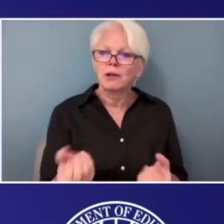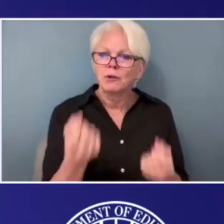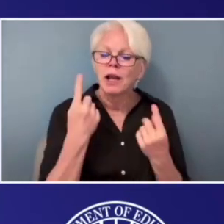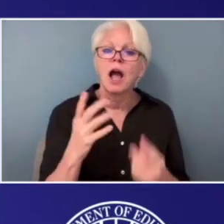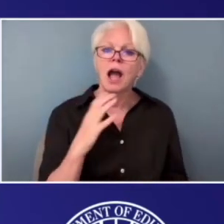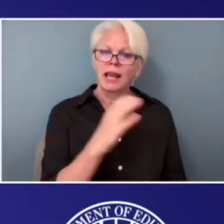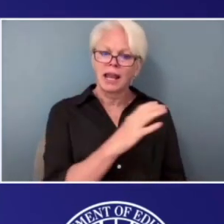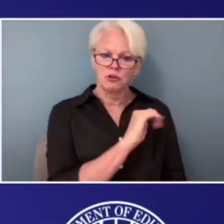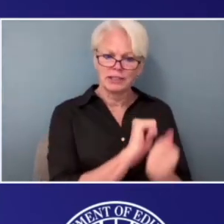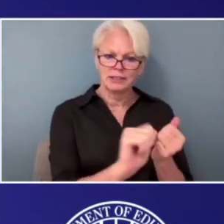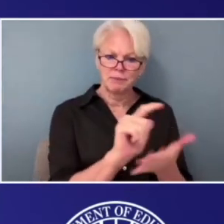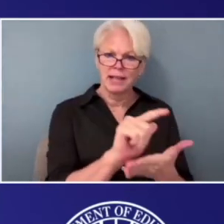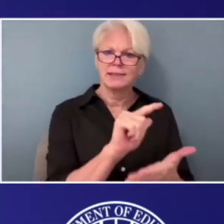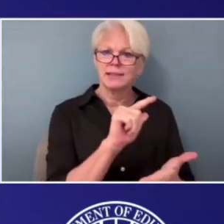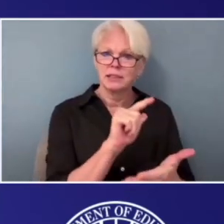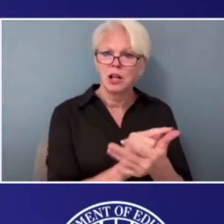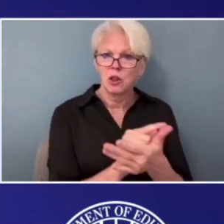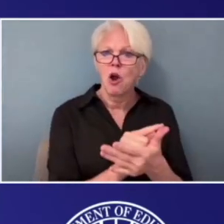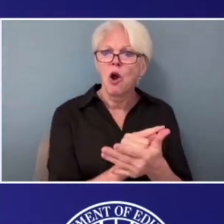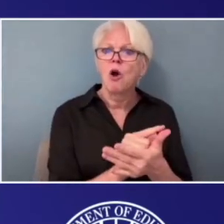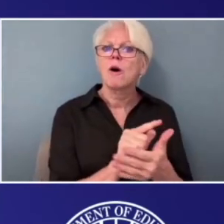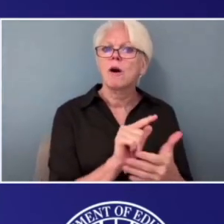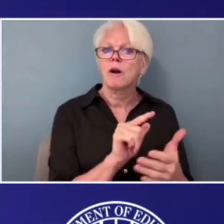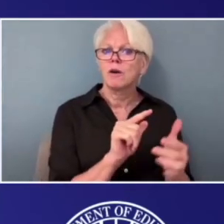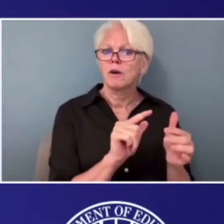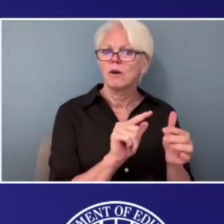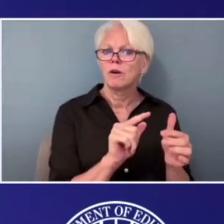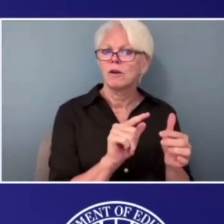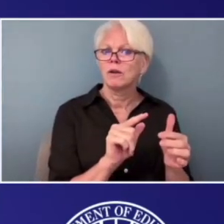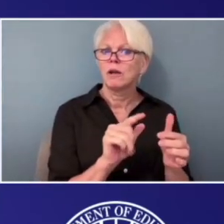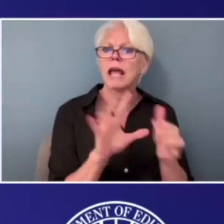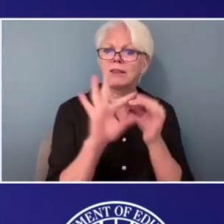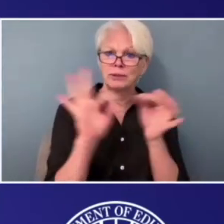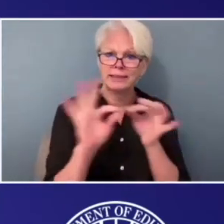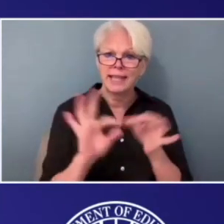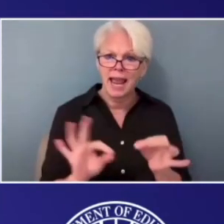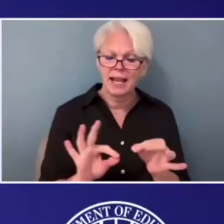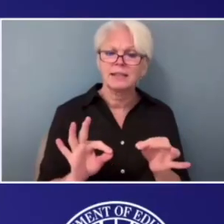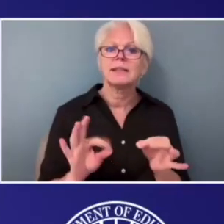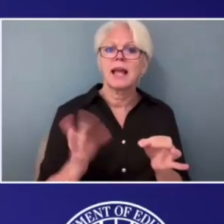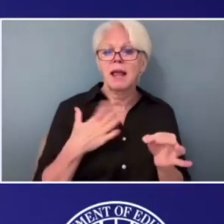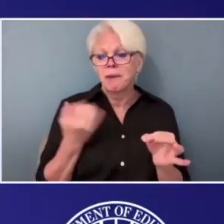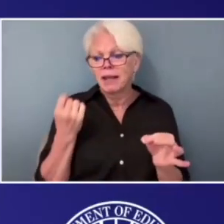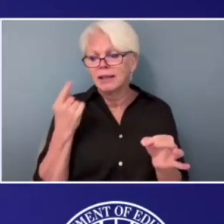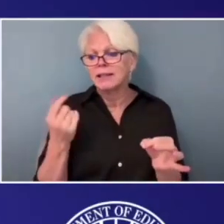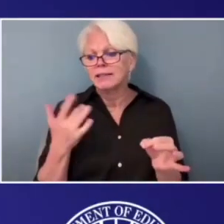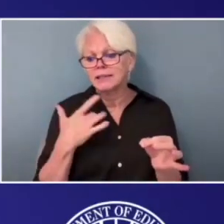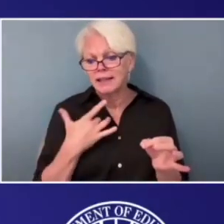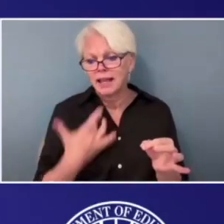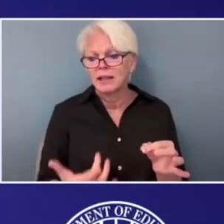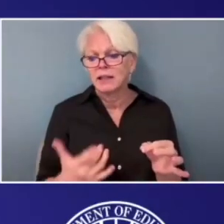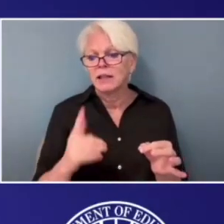there's a -- like there's text. And then my understanding is typically the text is then interpreted.